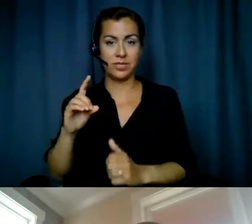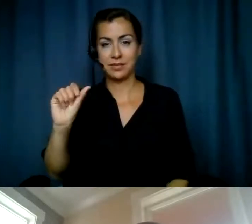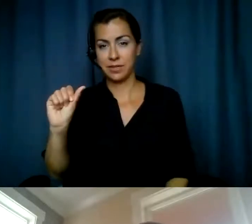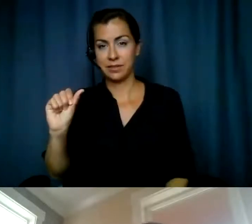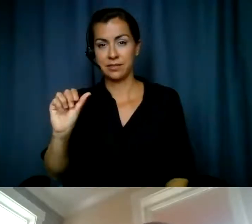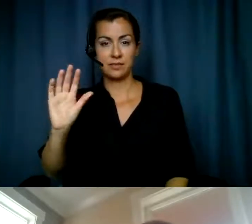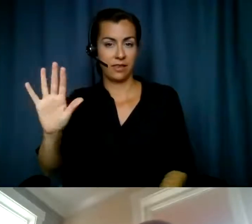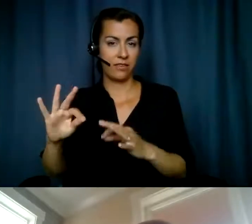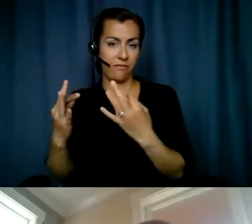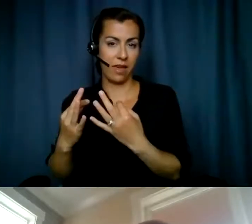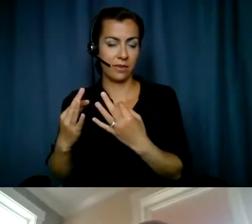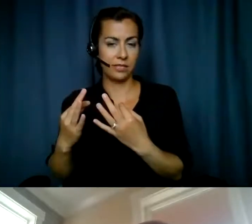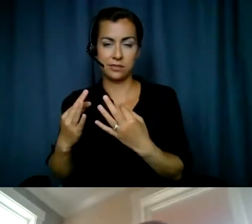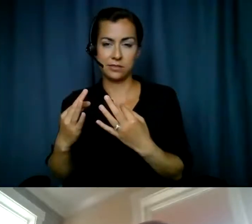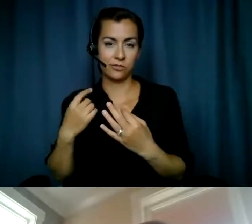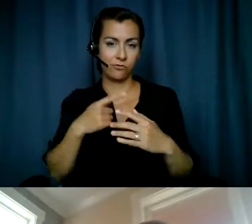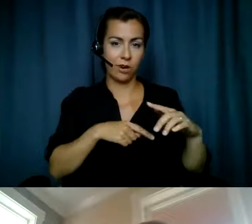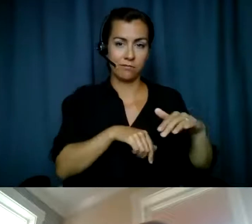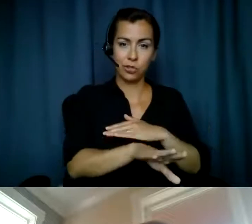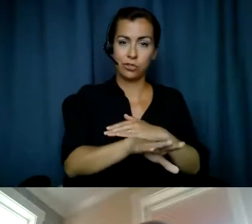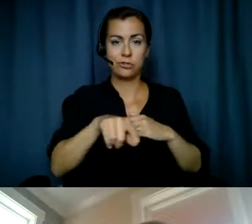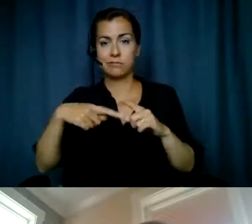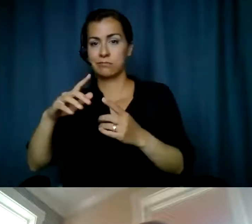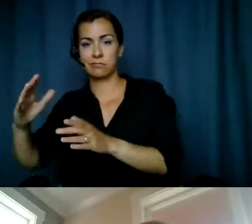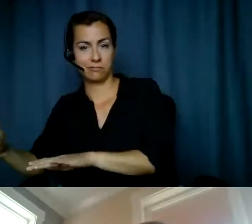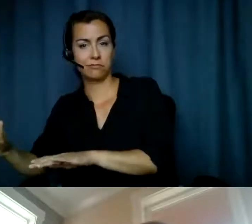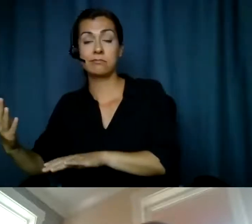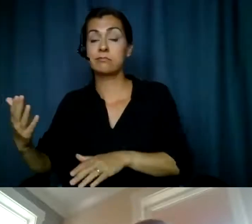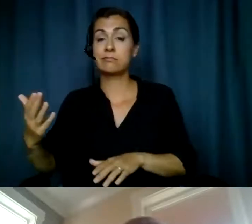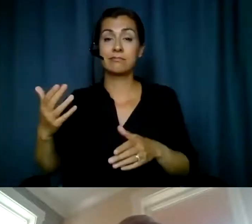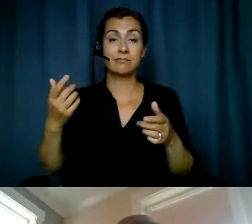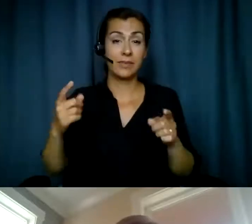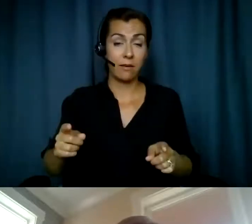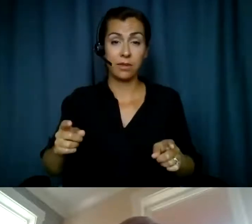policy products to help educate voters and potential voters on topics related